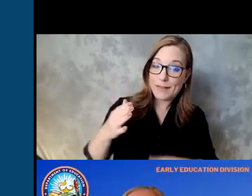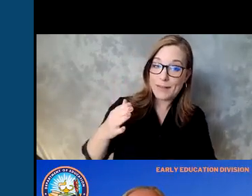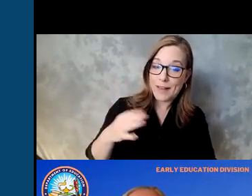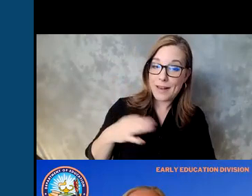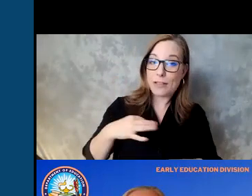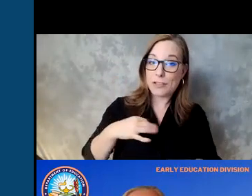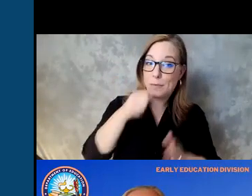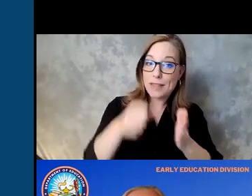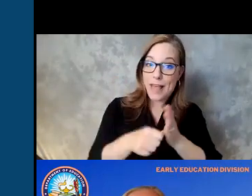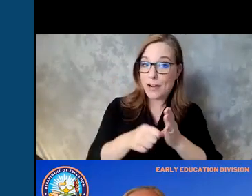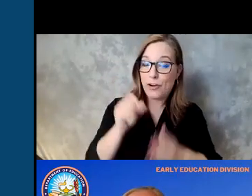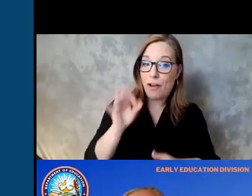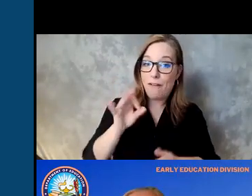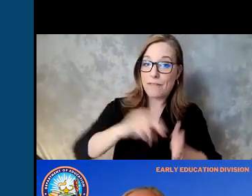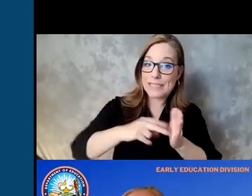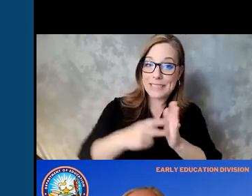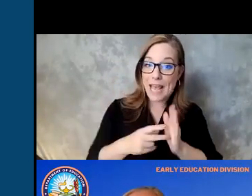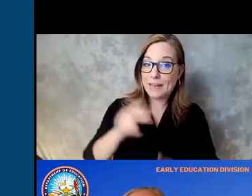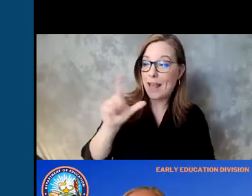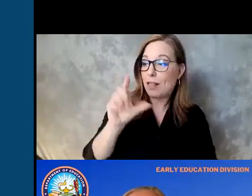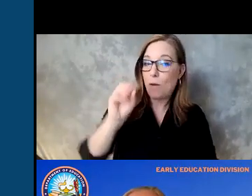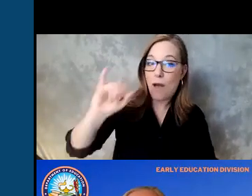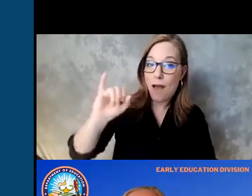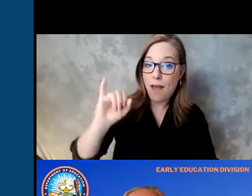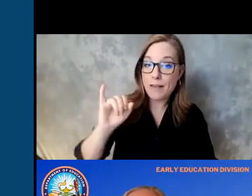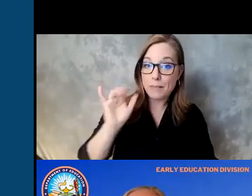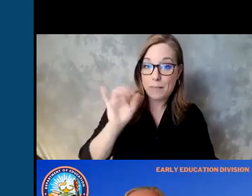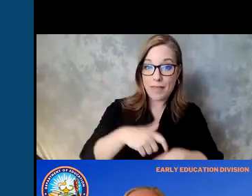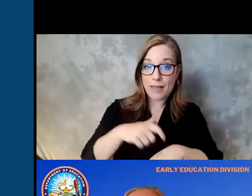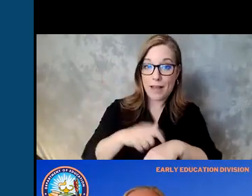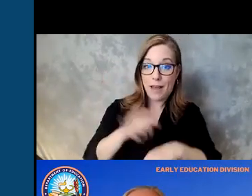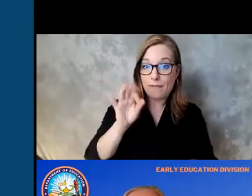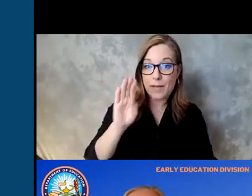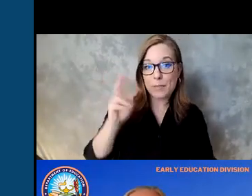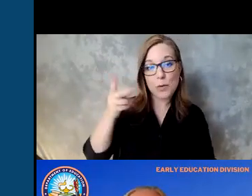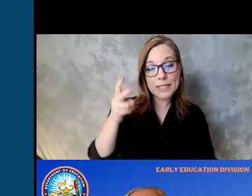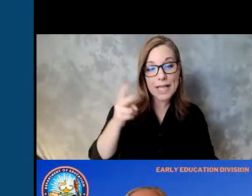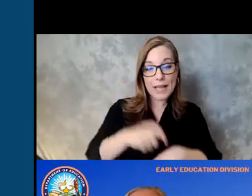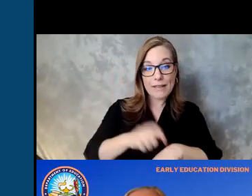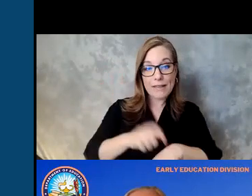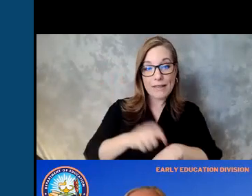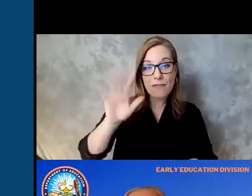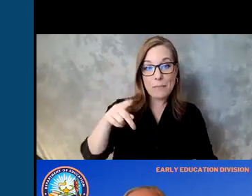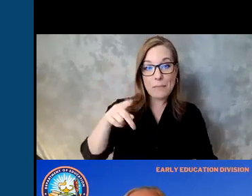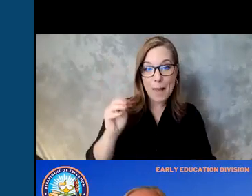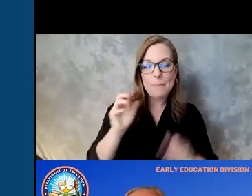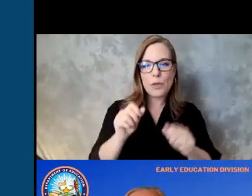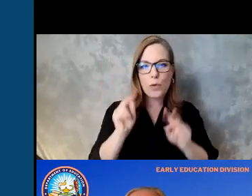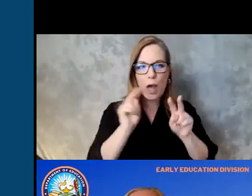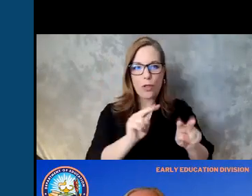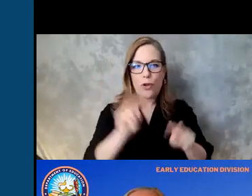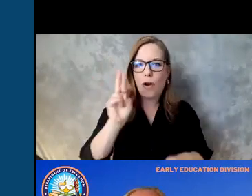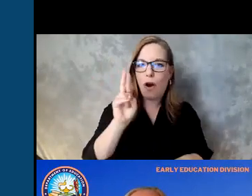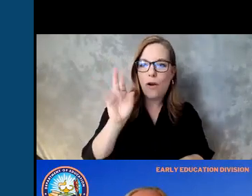or LOI by February 2 at 5:00 p.m.? You can check on the RFAs web page and we'll put the